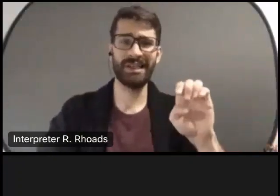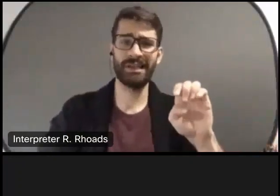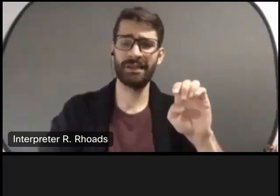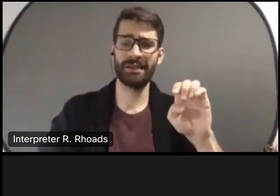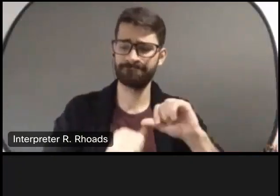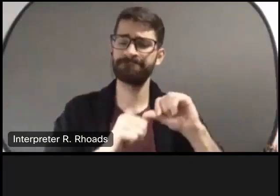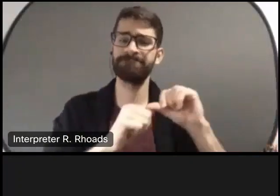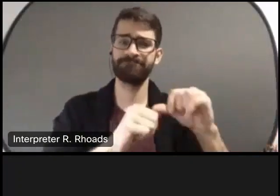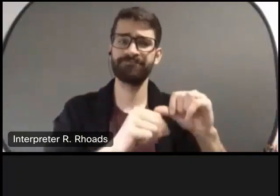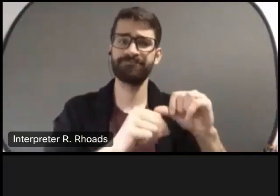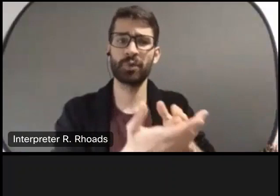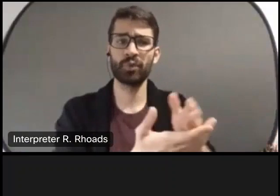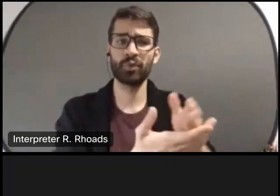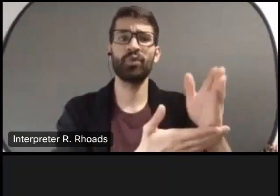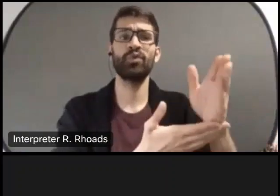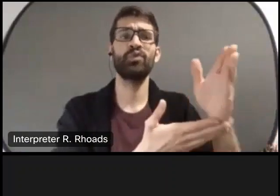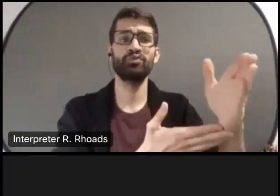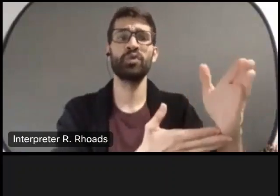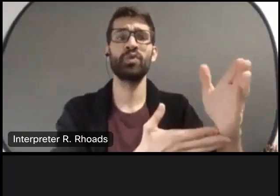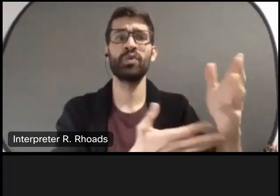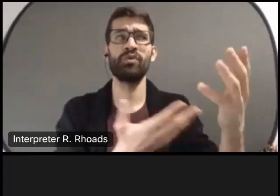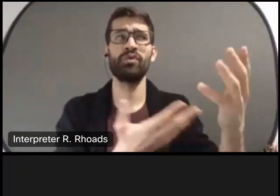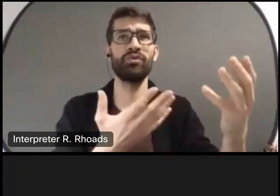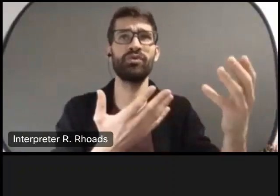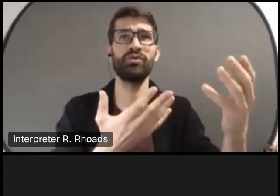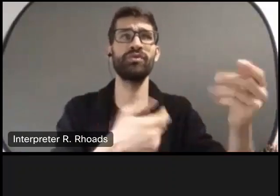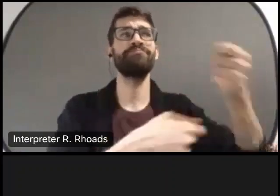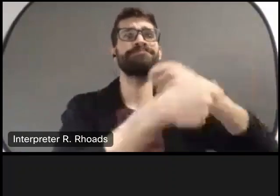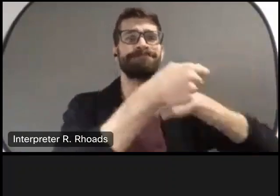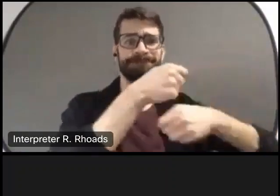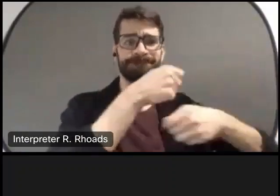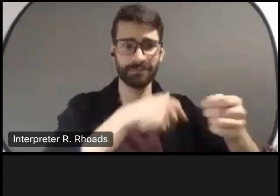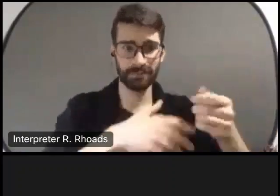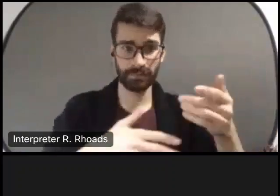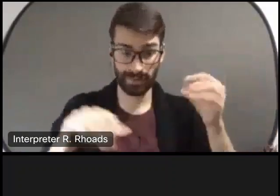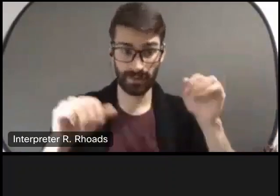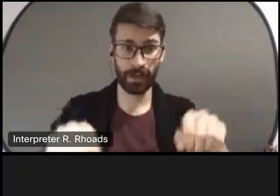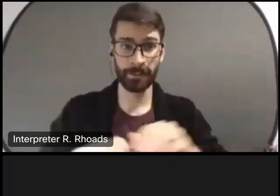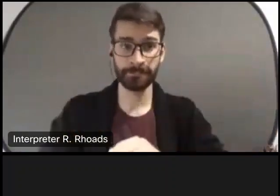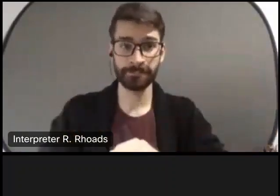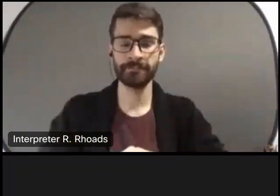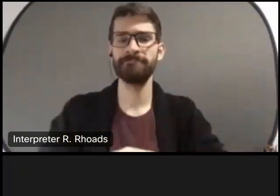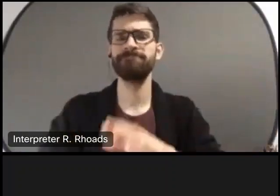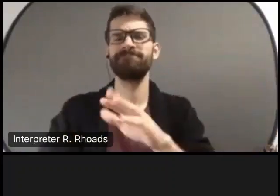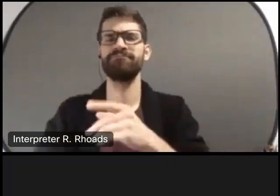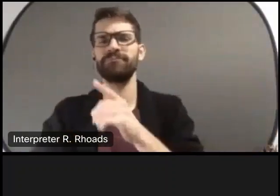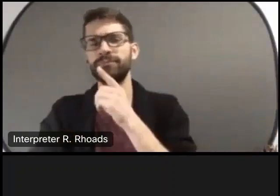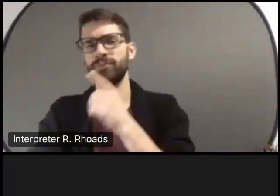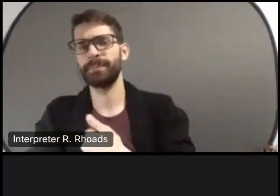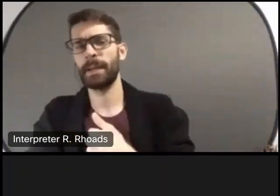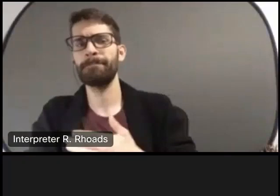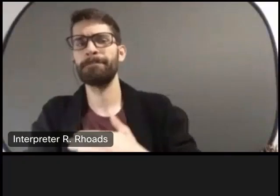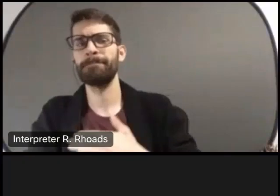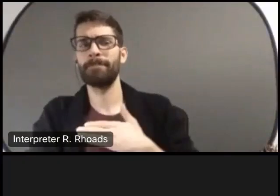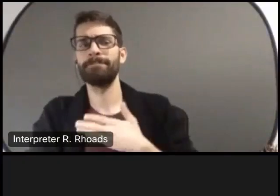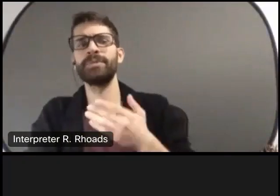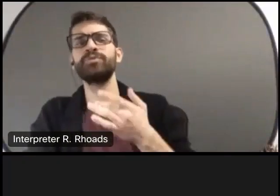across the calendar year. (Boese) You know I I'd be happy to reach out to ABRA and just get